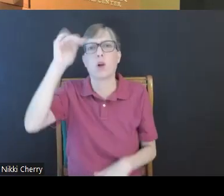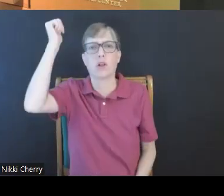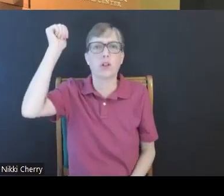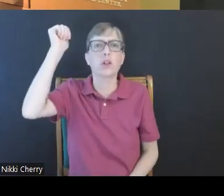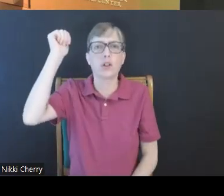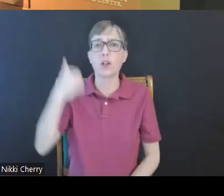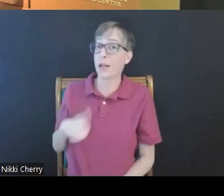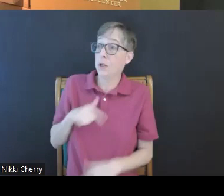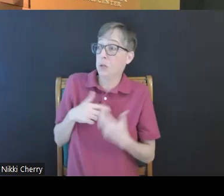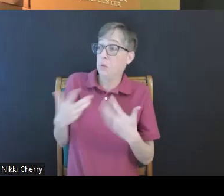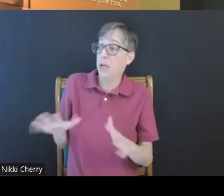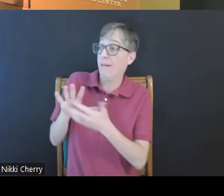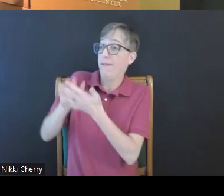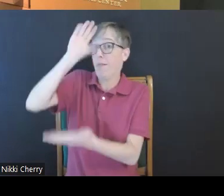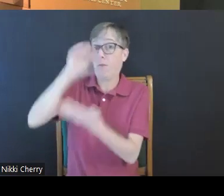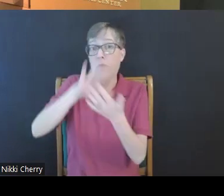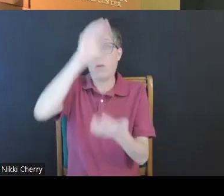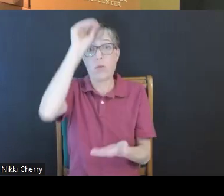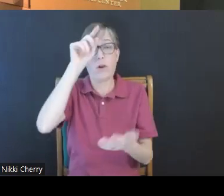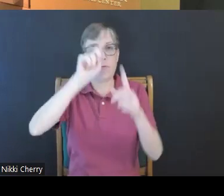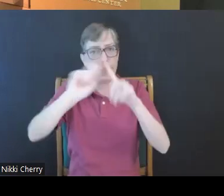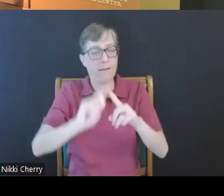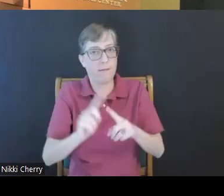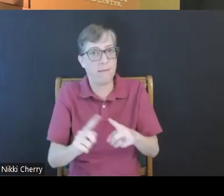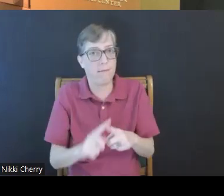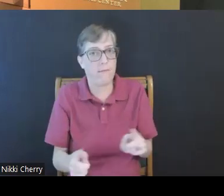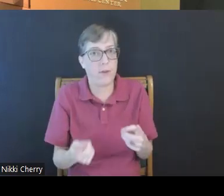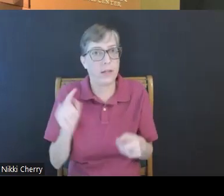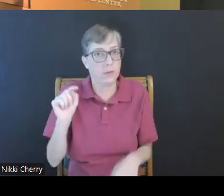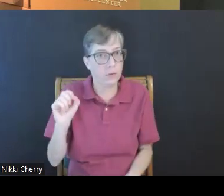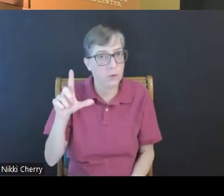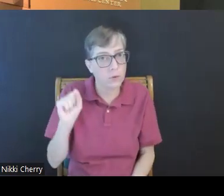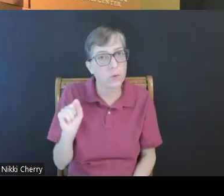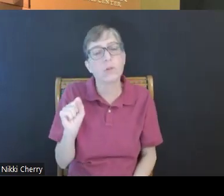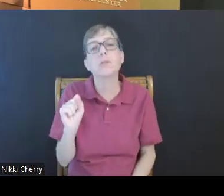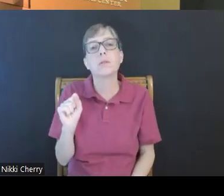can do that a bunch of different ways uh we've all learned something over the last couple years about